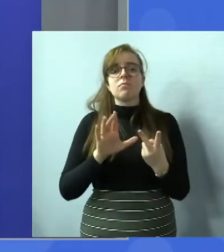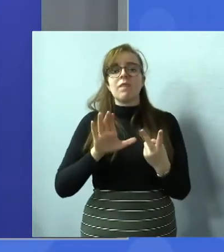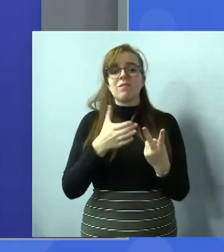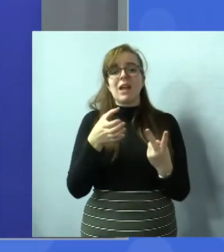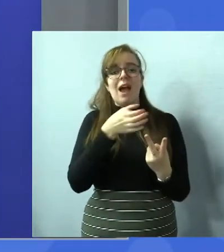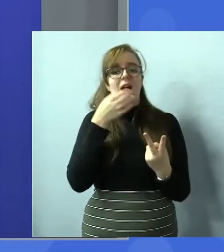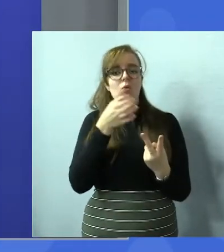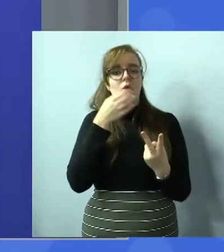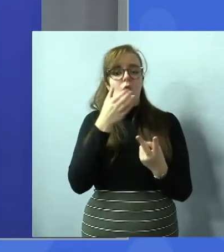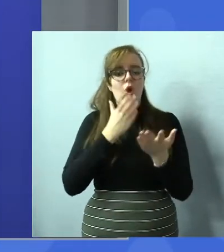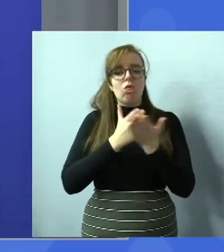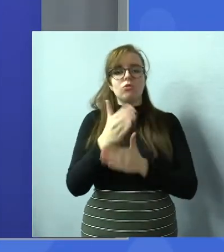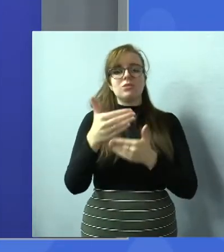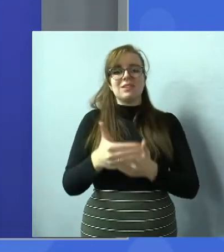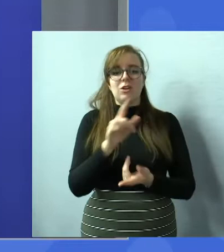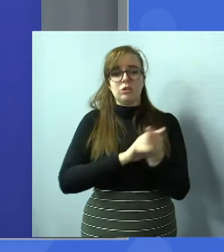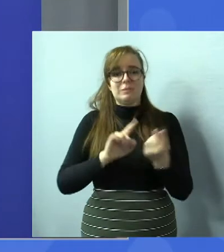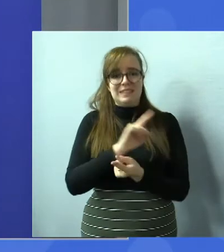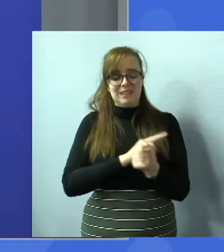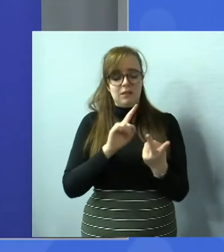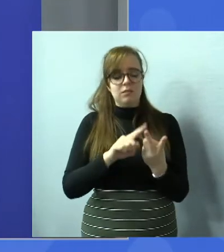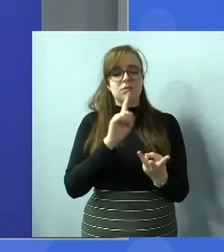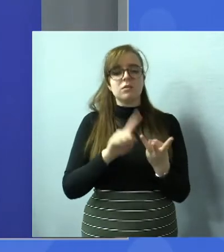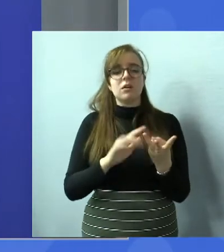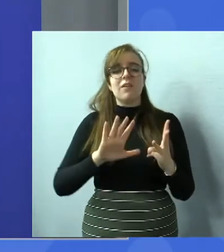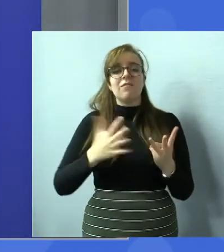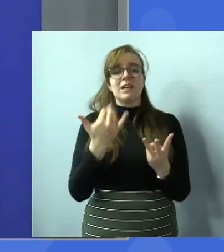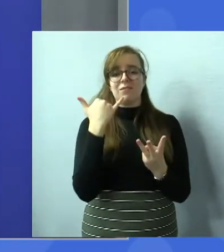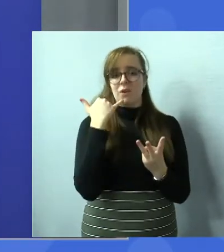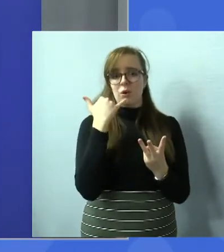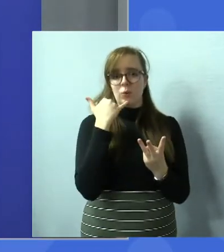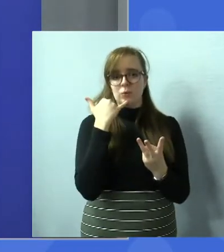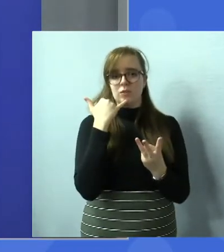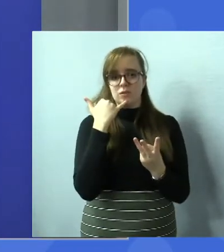session meetings not using your mobile phones whilst we're undertaking assembly